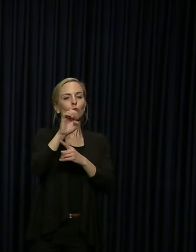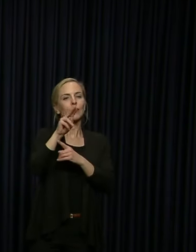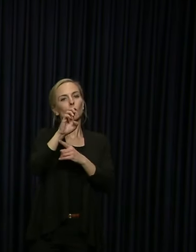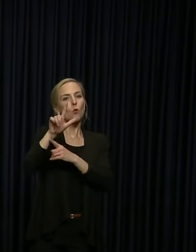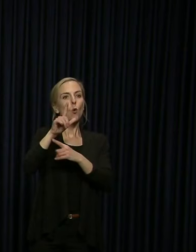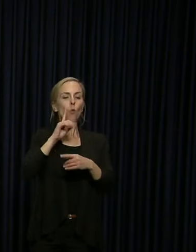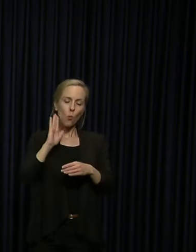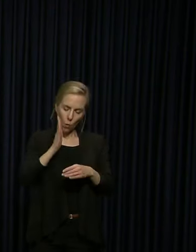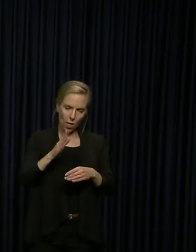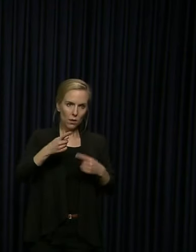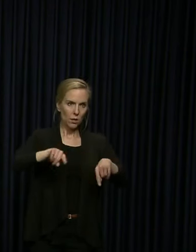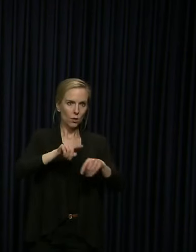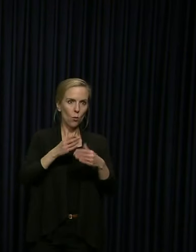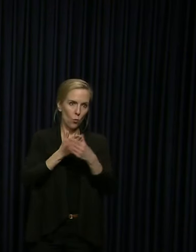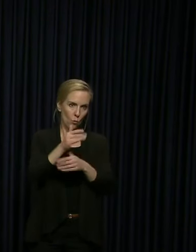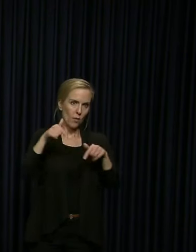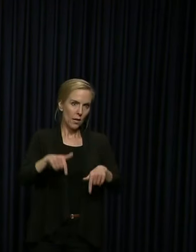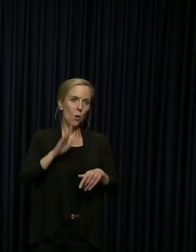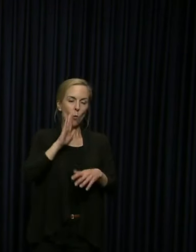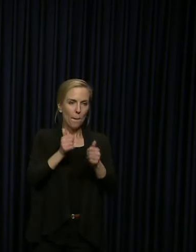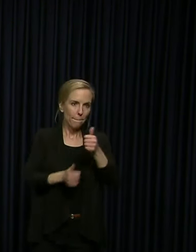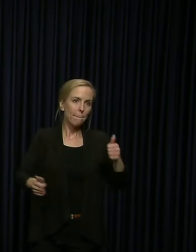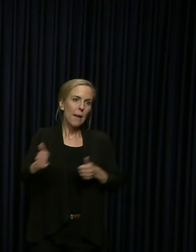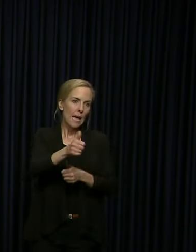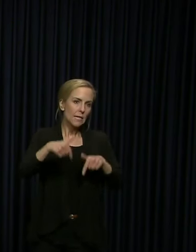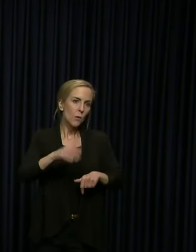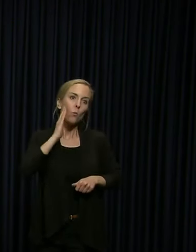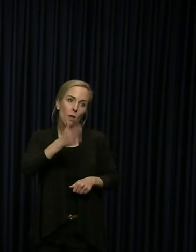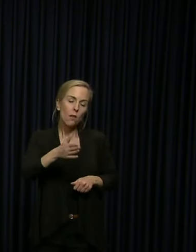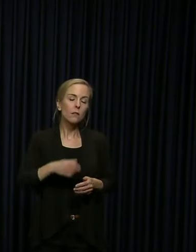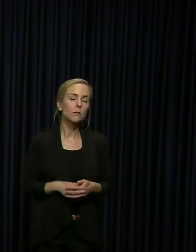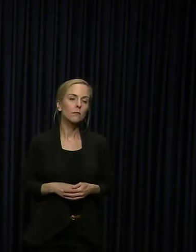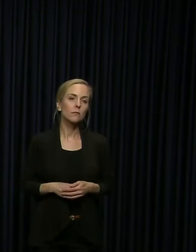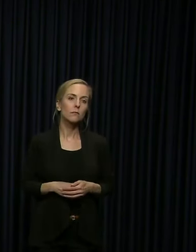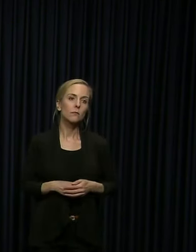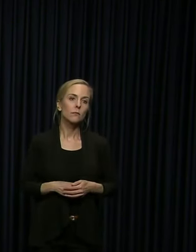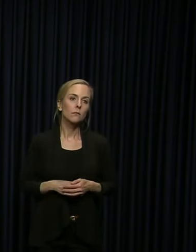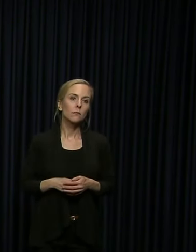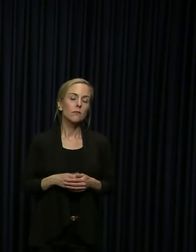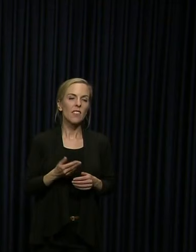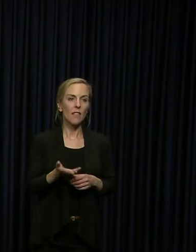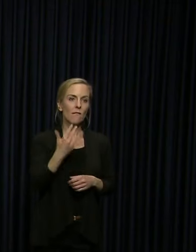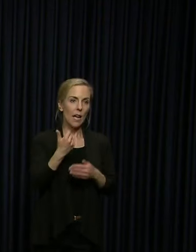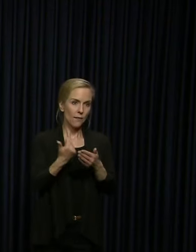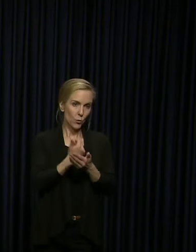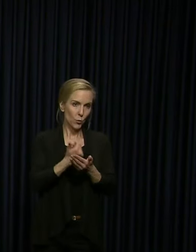MAKE SURE THAT WE ARE ALL DOING OUR PART.